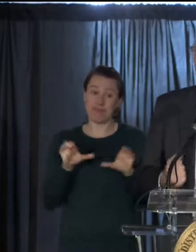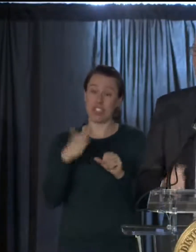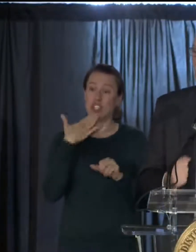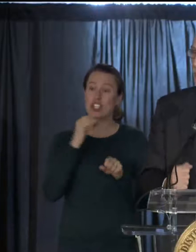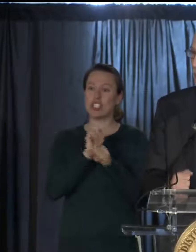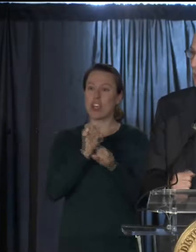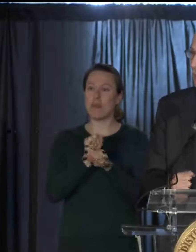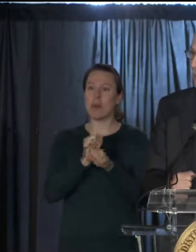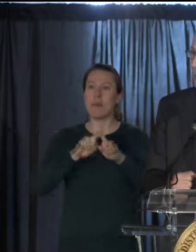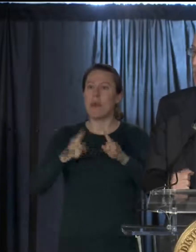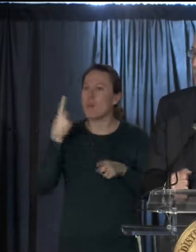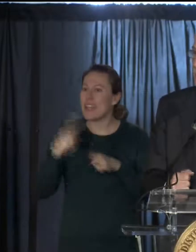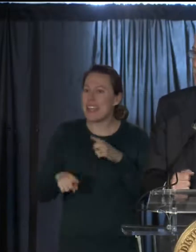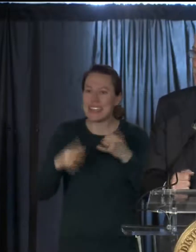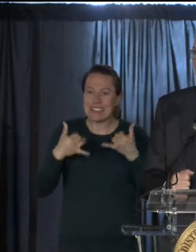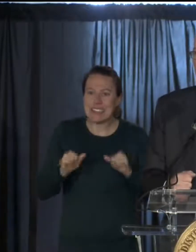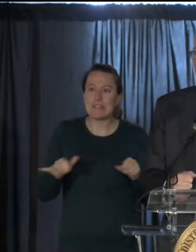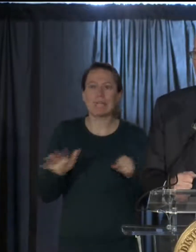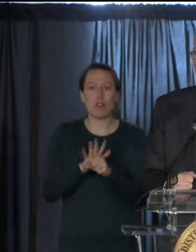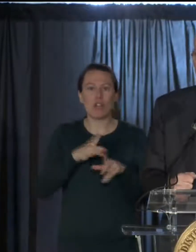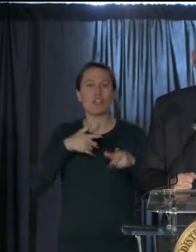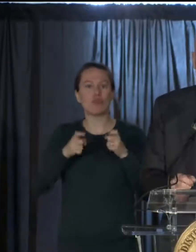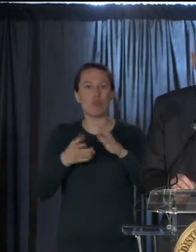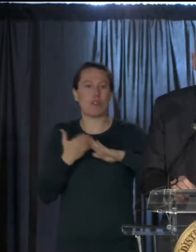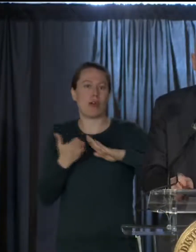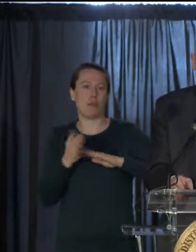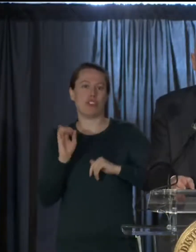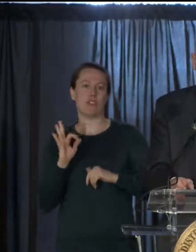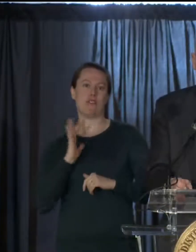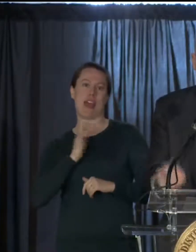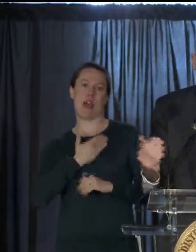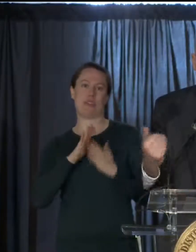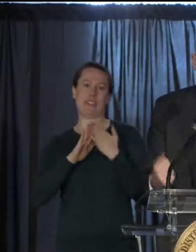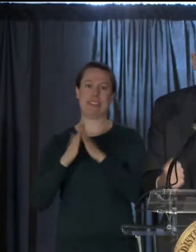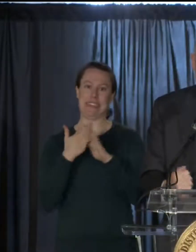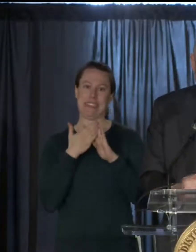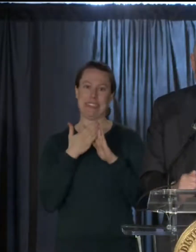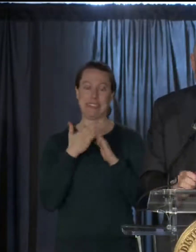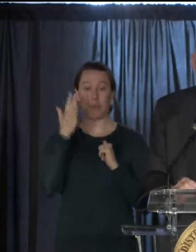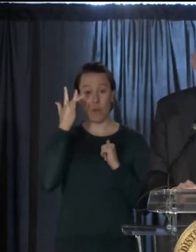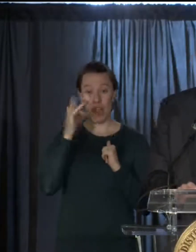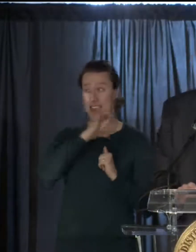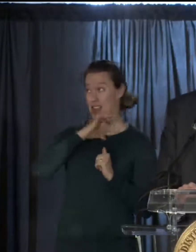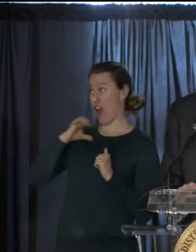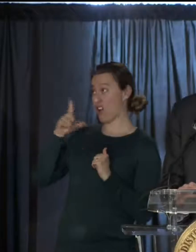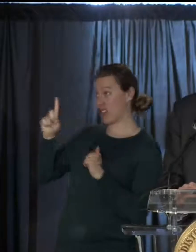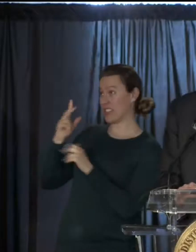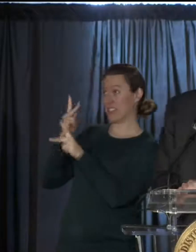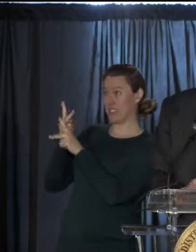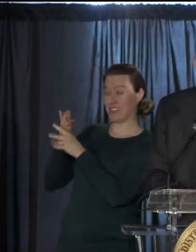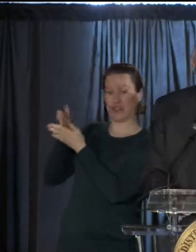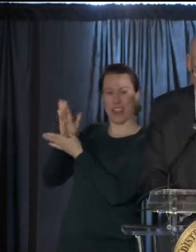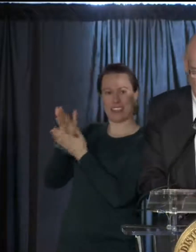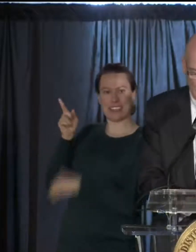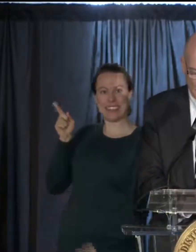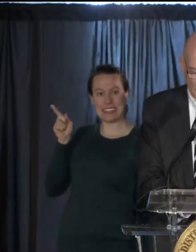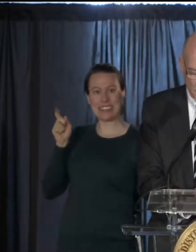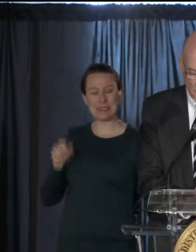FULLY CONTROL THE OPERATION OF OUR CITY BECAUSE CONGRESS RESERVED THOSE TO ITSELF. THE OTHER DAY I WAS TALKING TO A